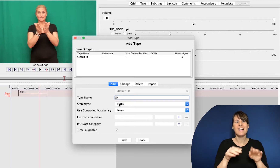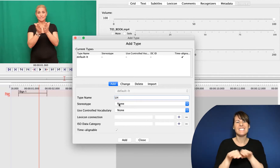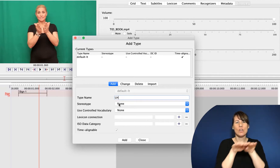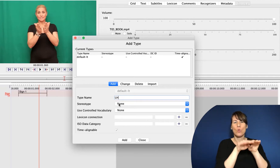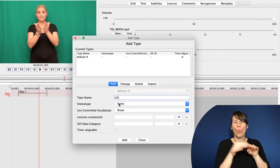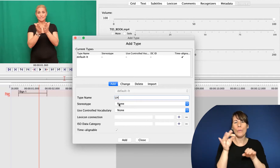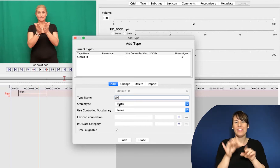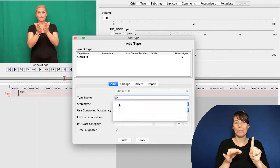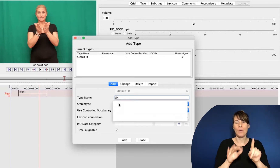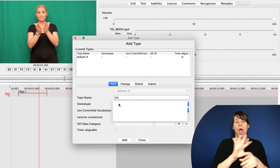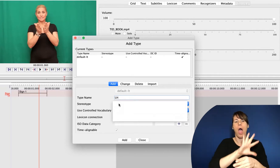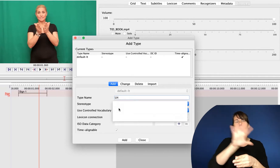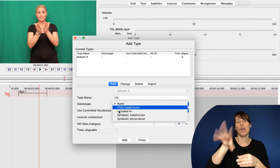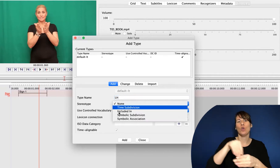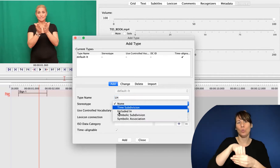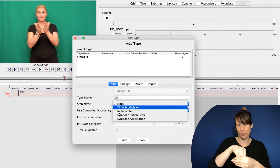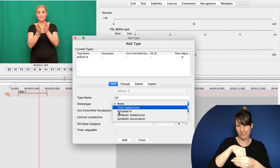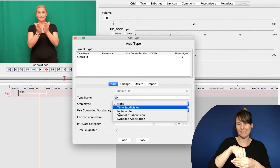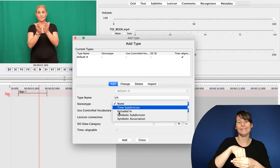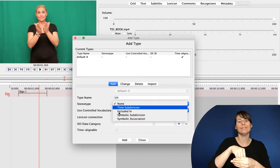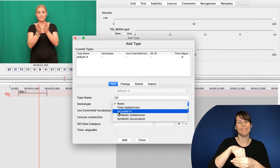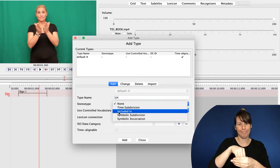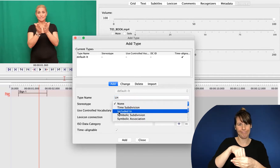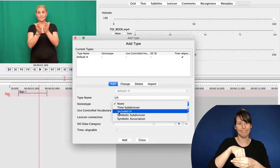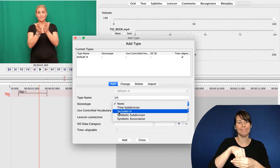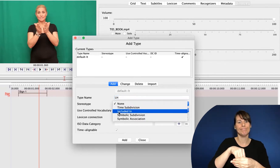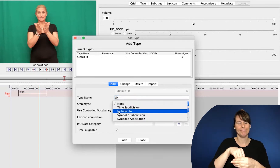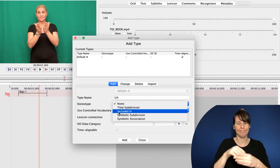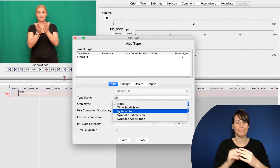and as stereotype I will be choosing now "Included in".